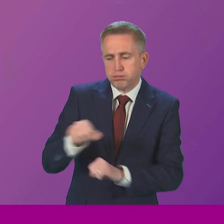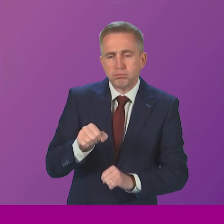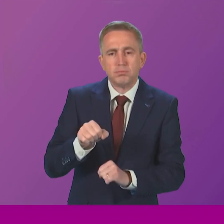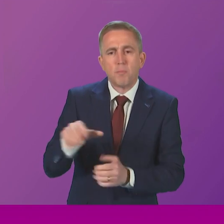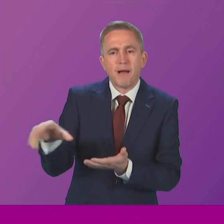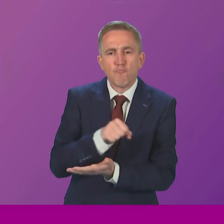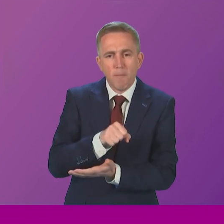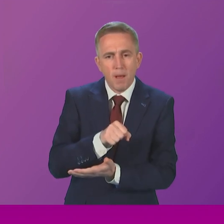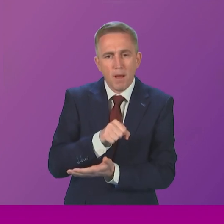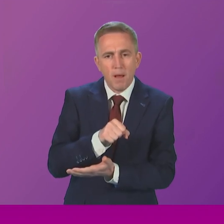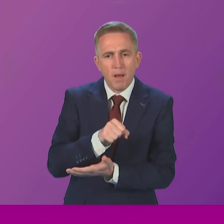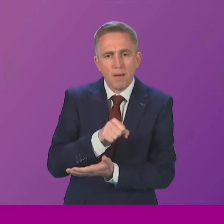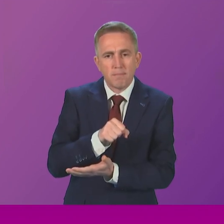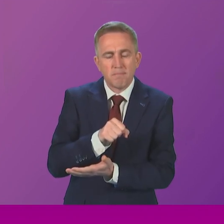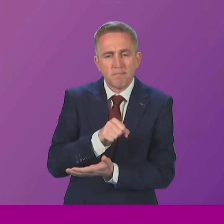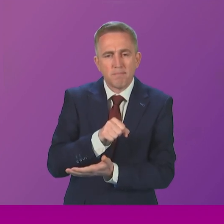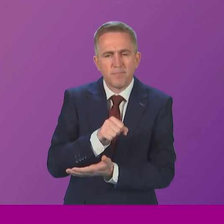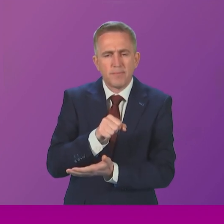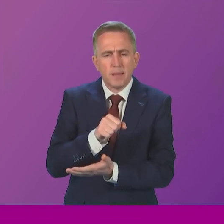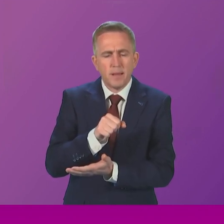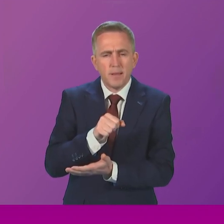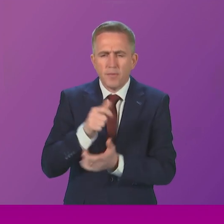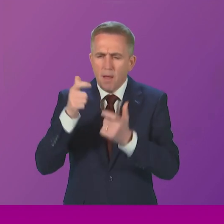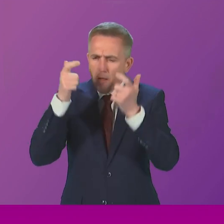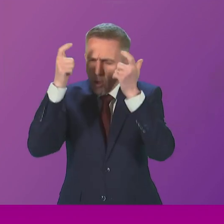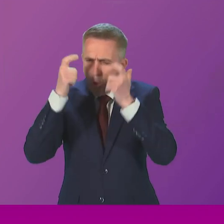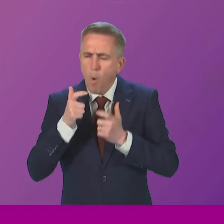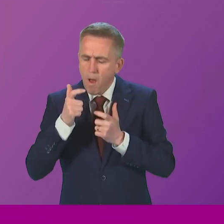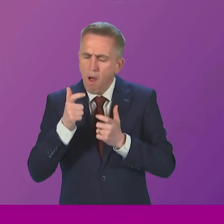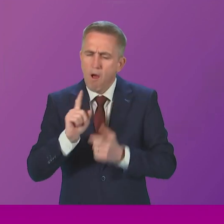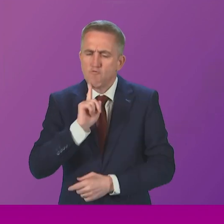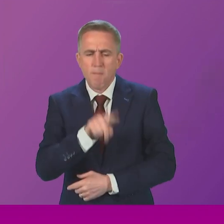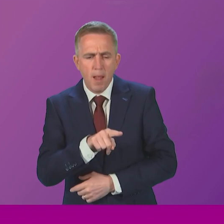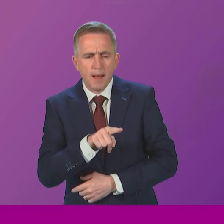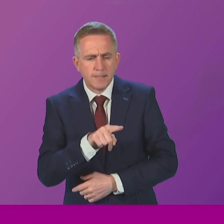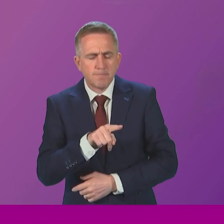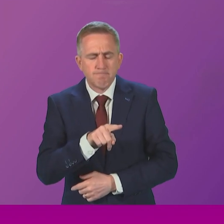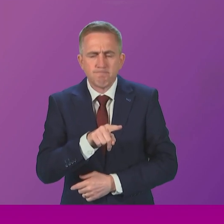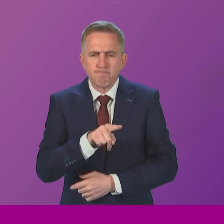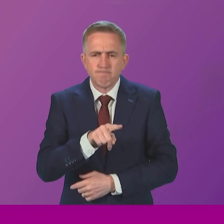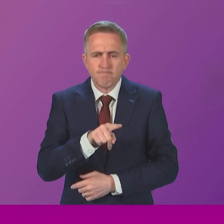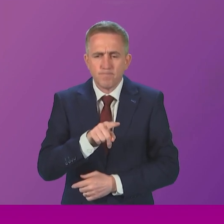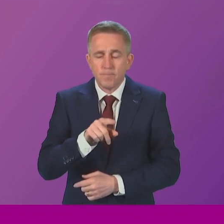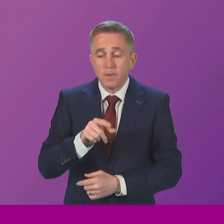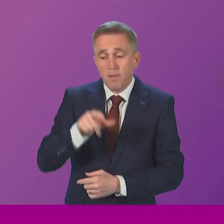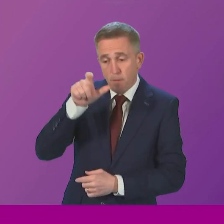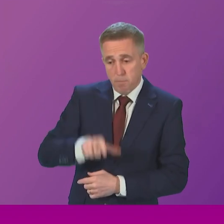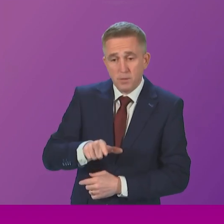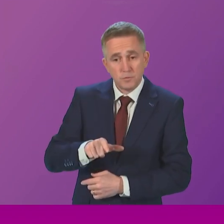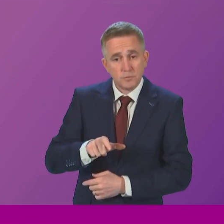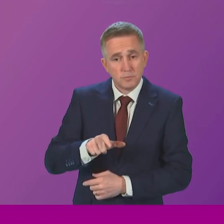The expert in the law replied, ‘The one who had mercy on him.’